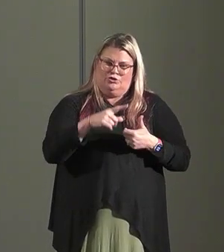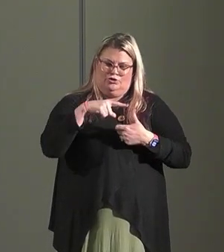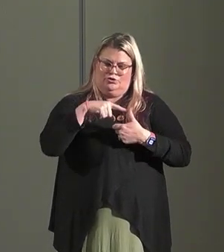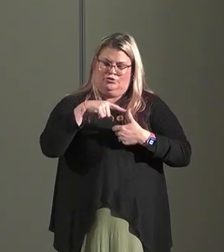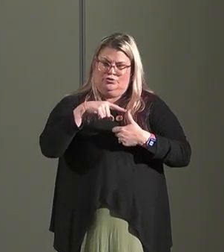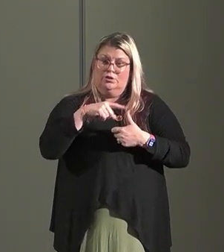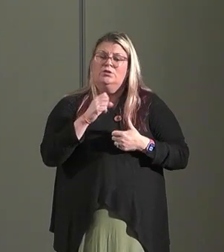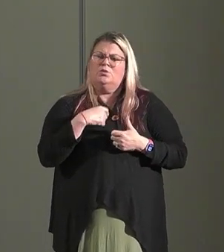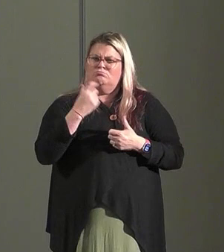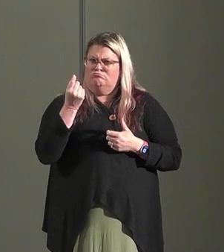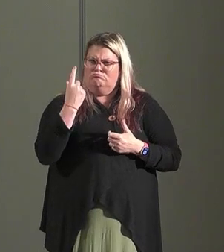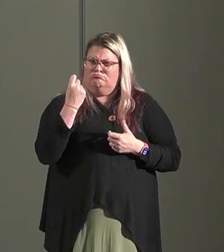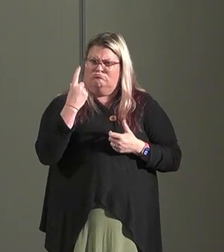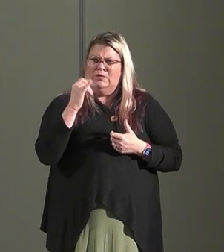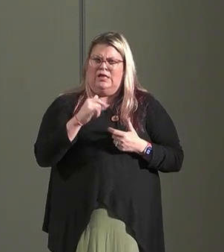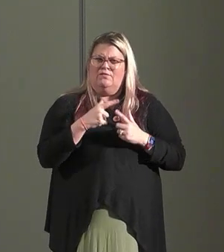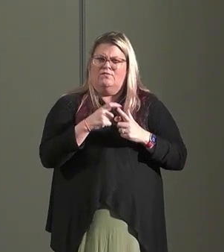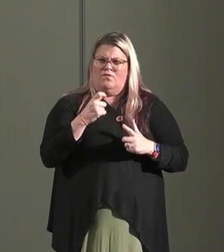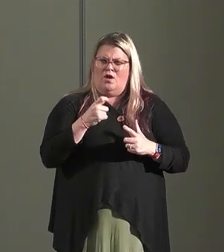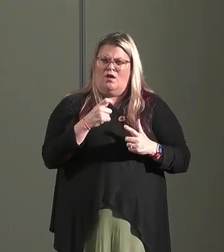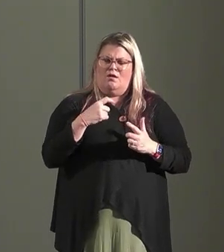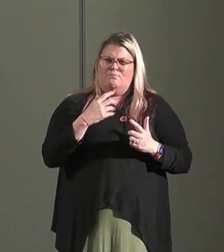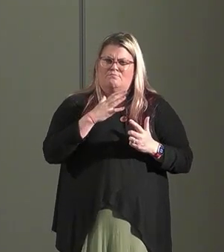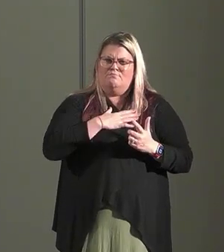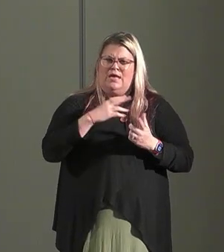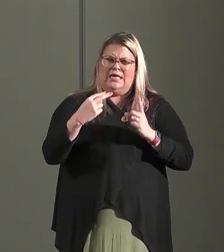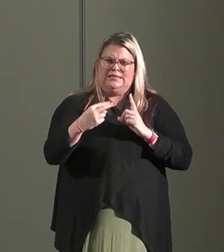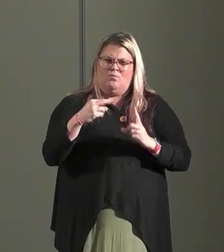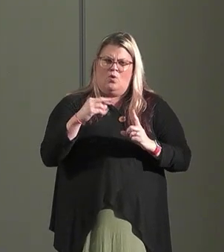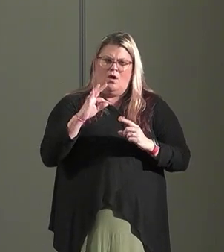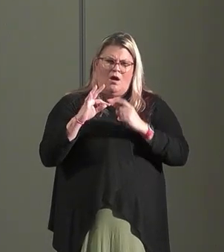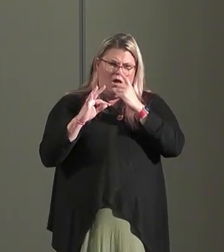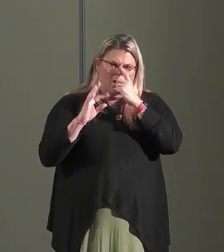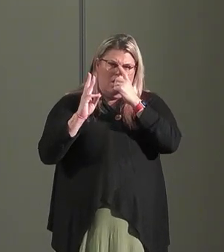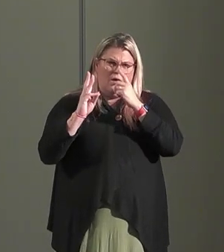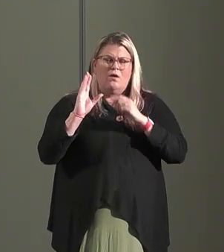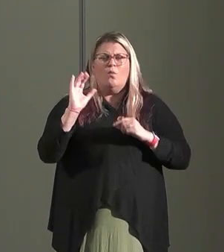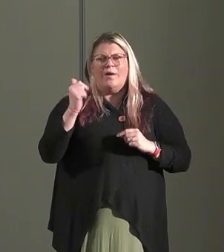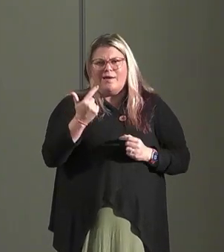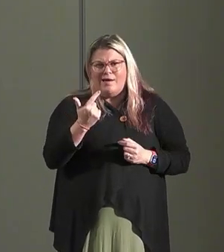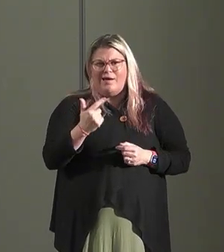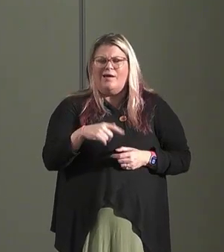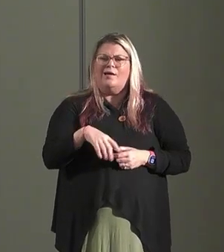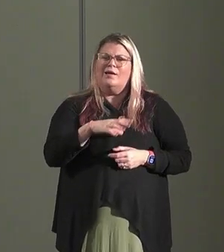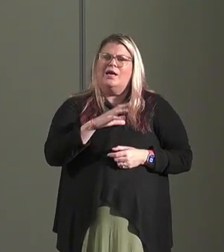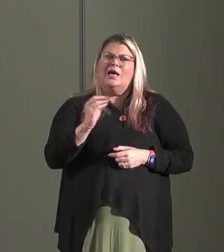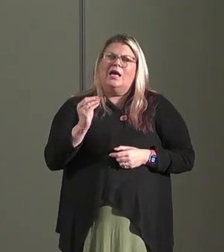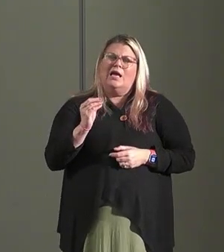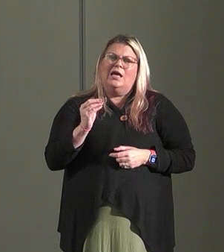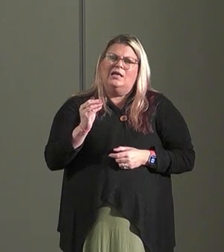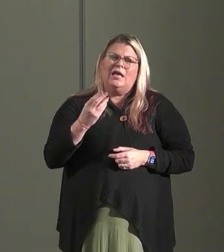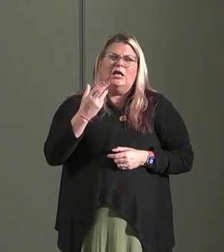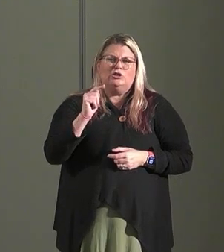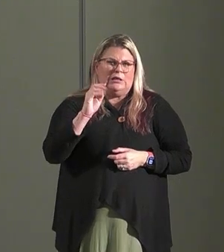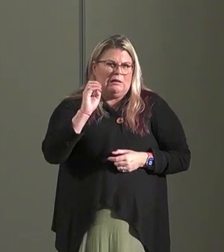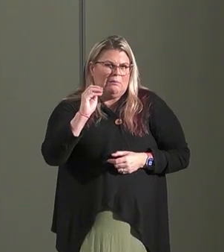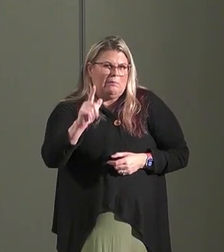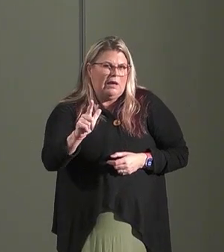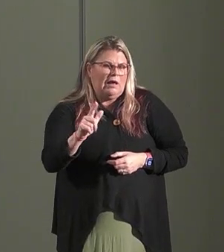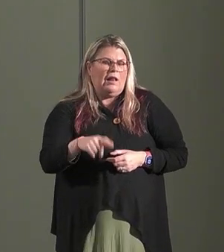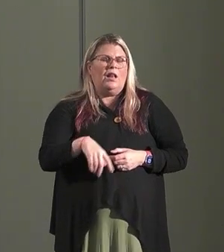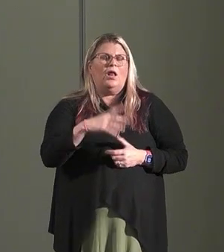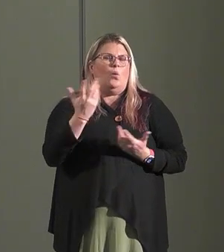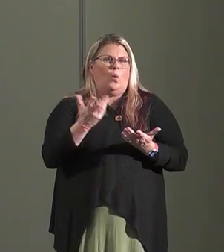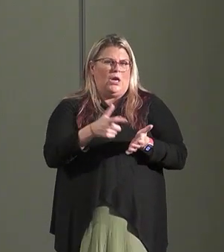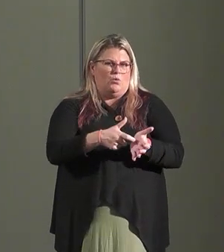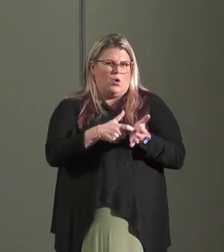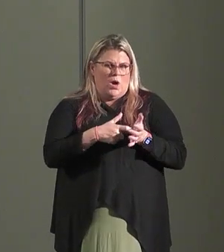understand that. From the stand point of WCAG and what good HTML requires. Why is